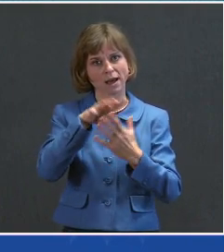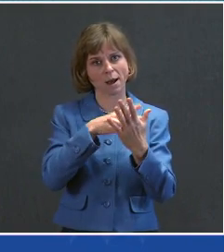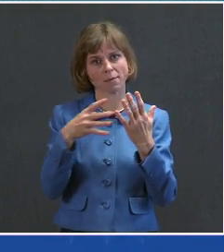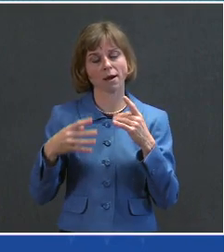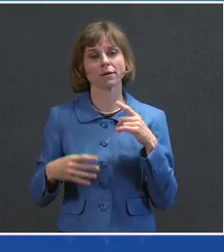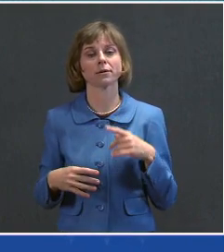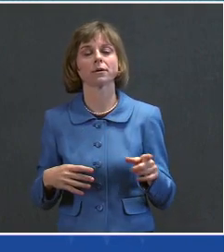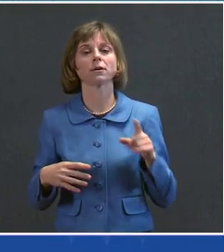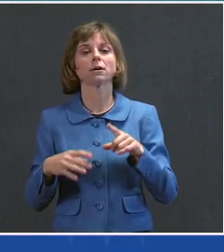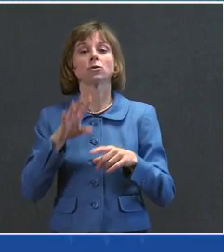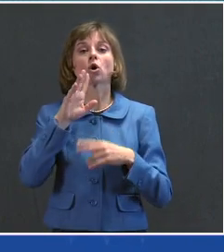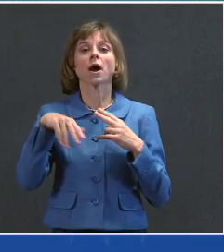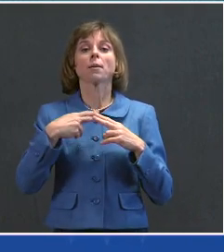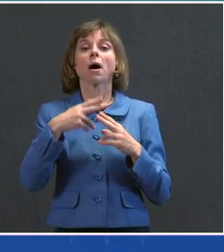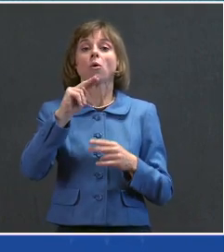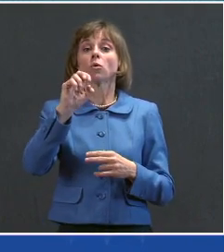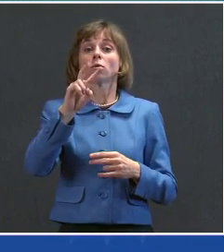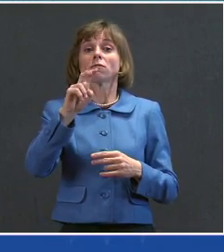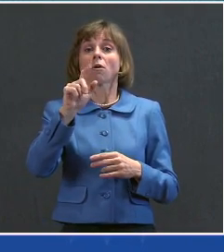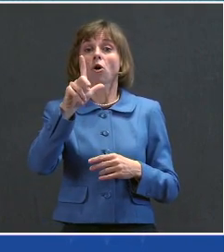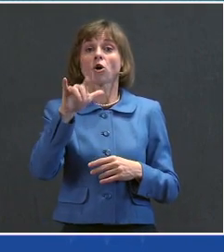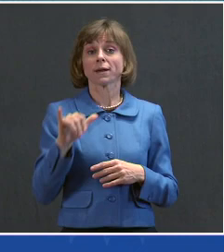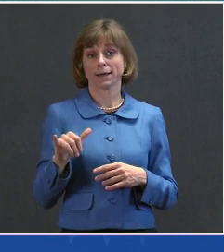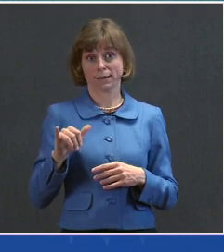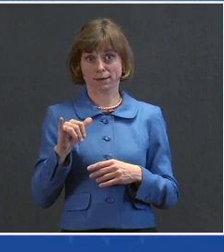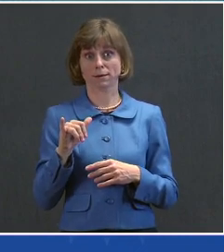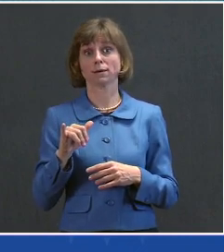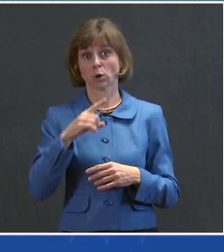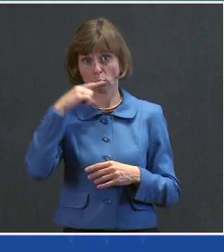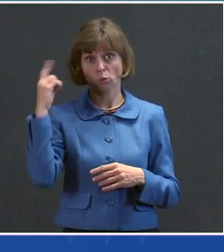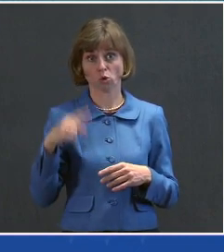and Russia sanctions. You know, the --